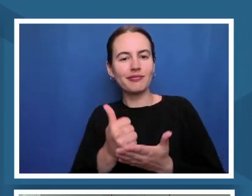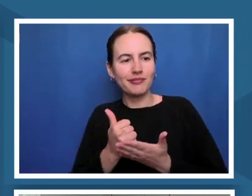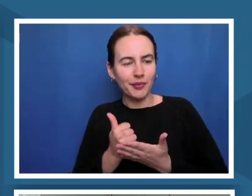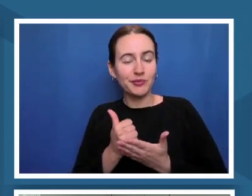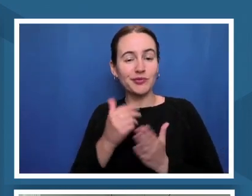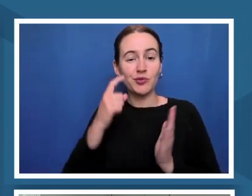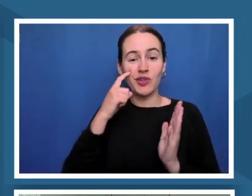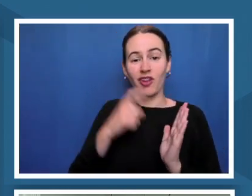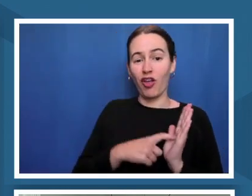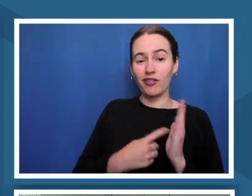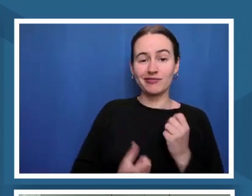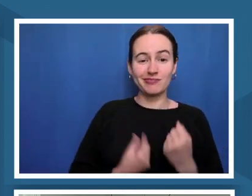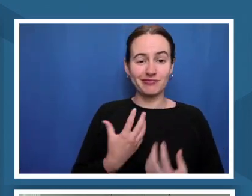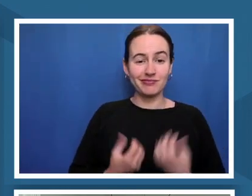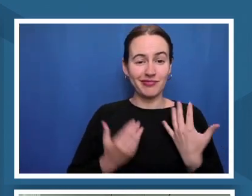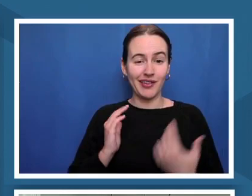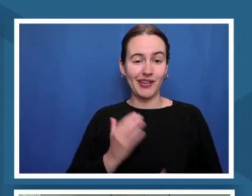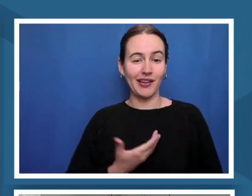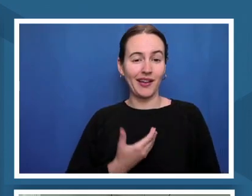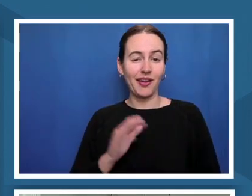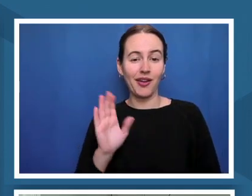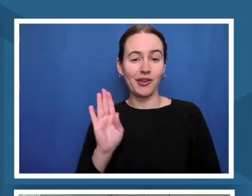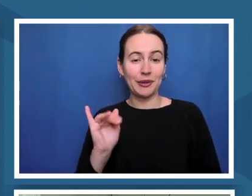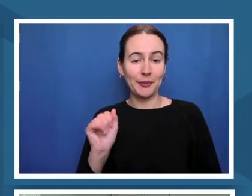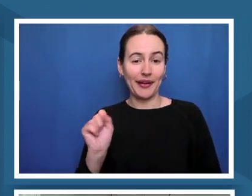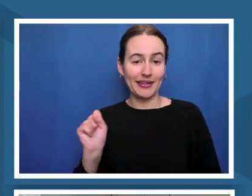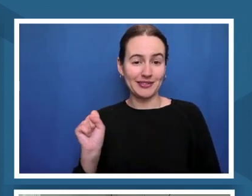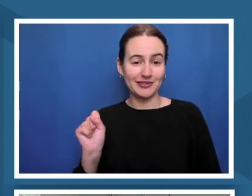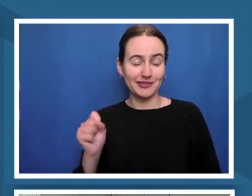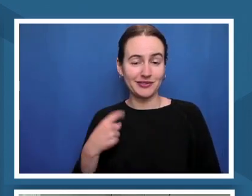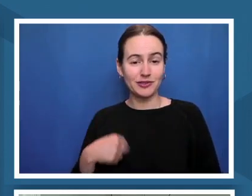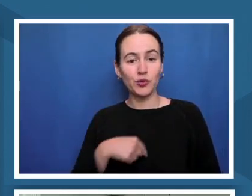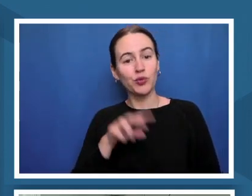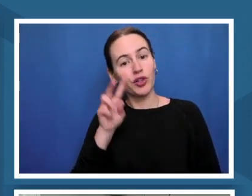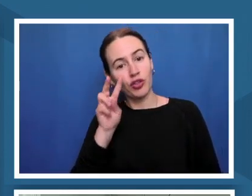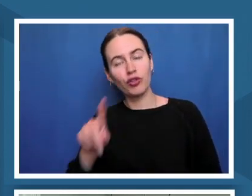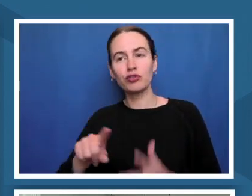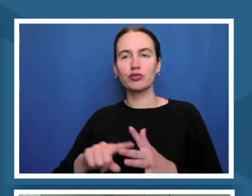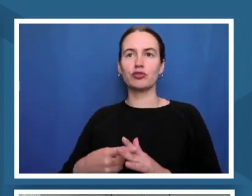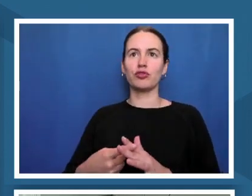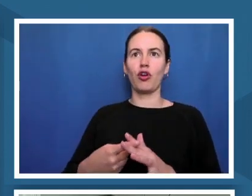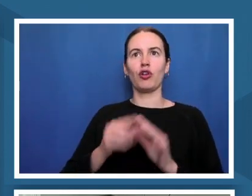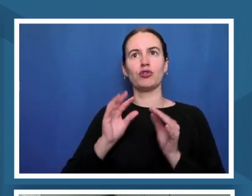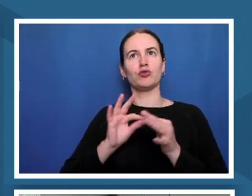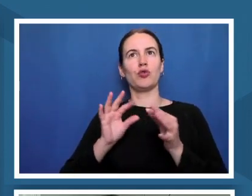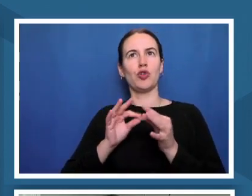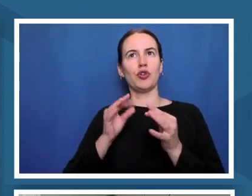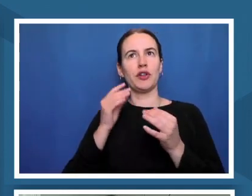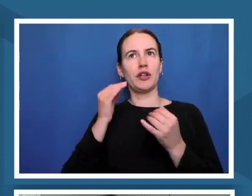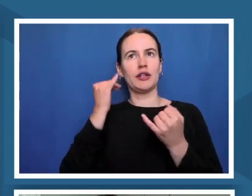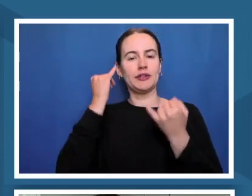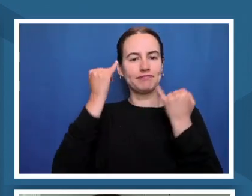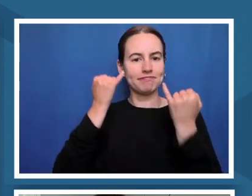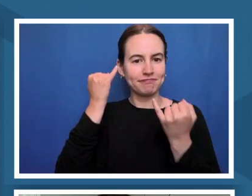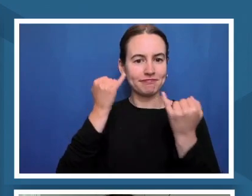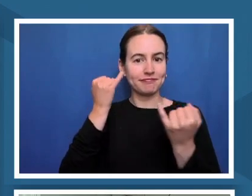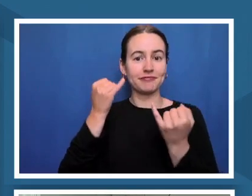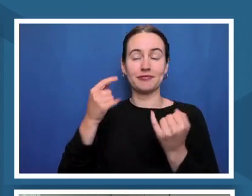so when we look at something we start telling stories about it when we look at someone we often start to tell